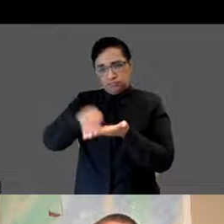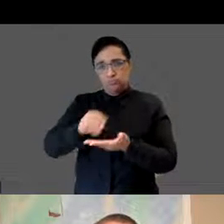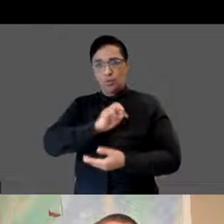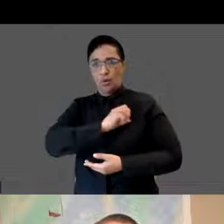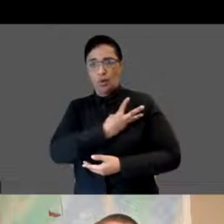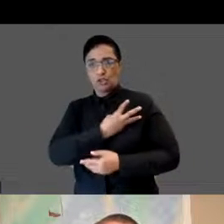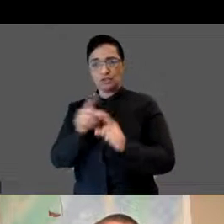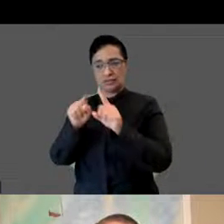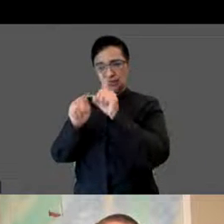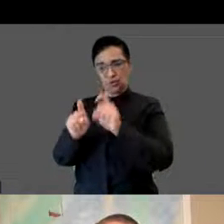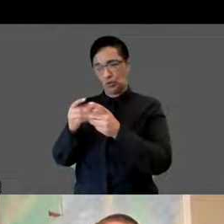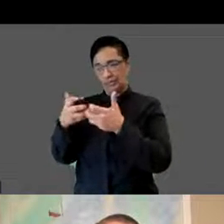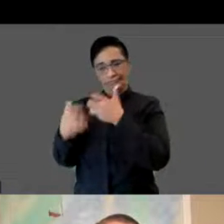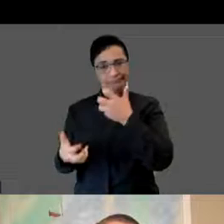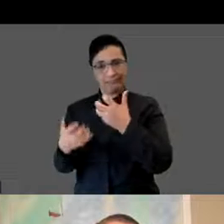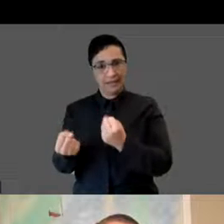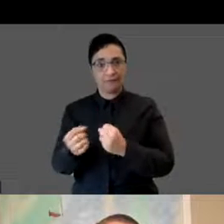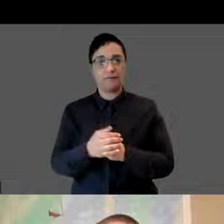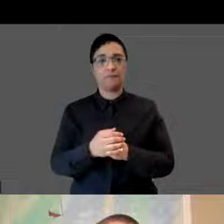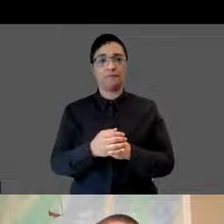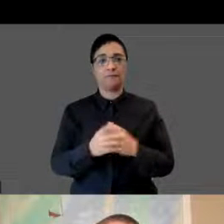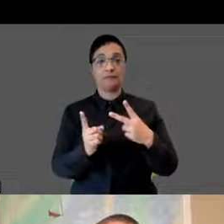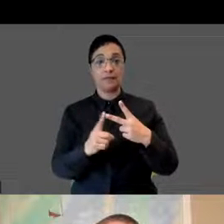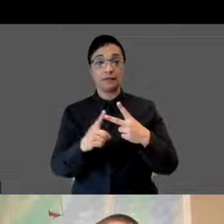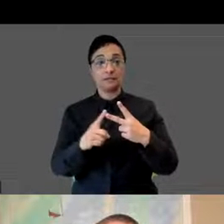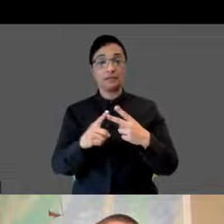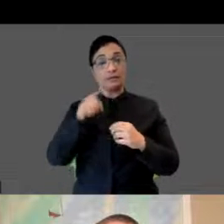Mentioned more training on how to use the toolkit.